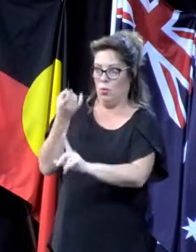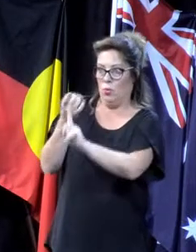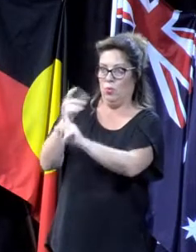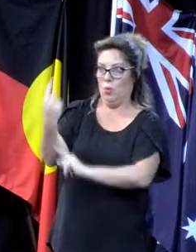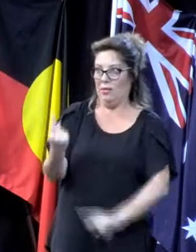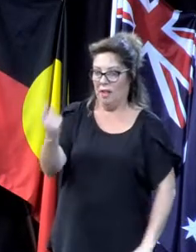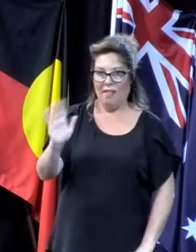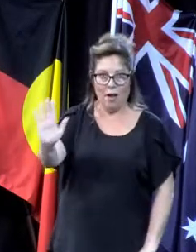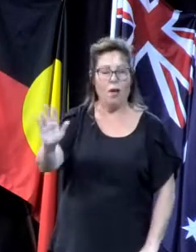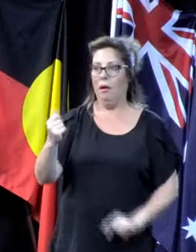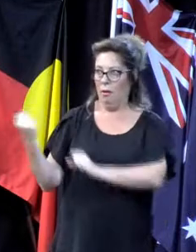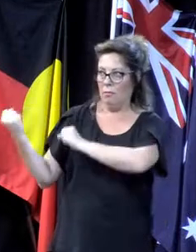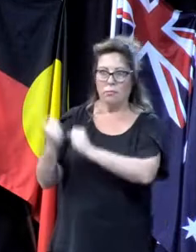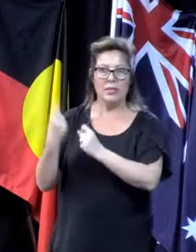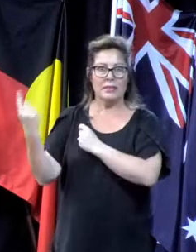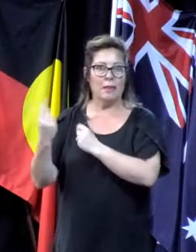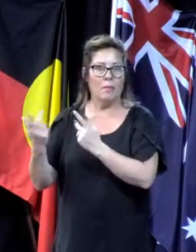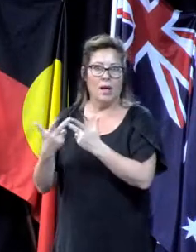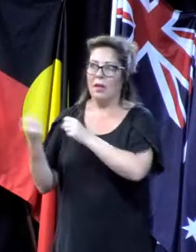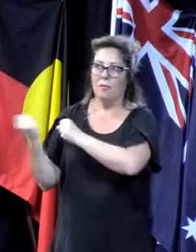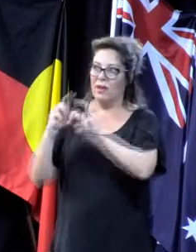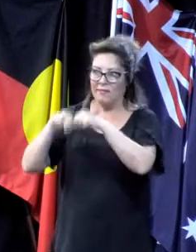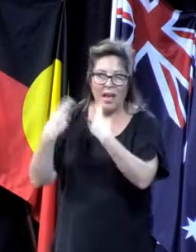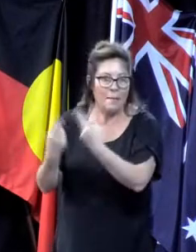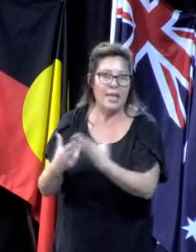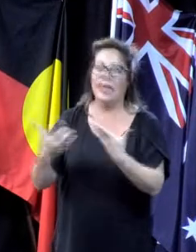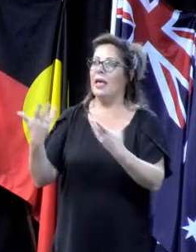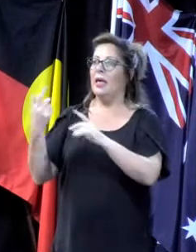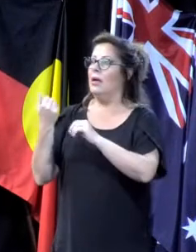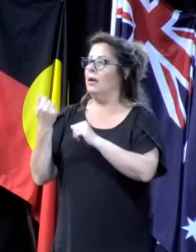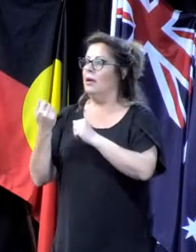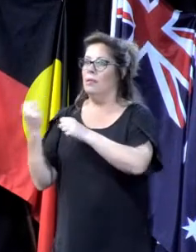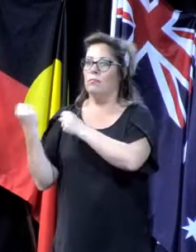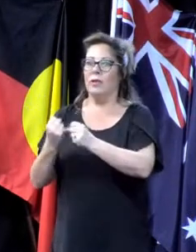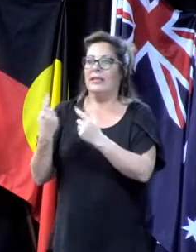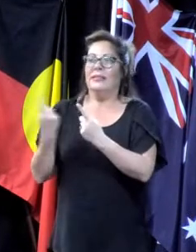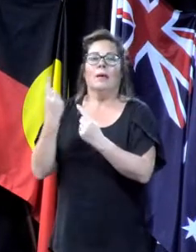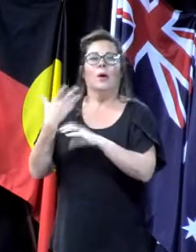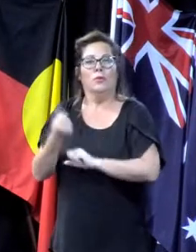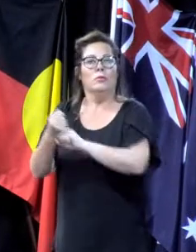Bring a advocate. Bring your family. Bring whoever you feel comfortable coming and speaking to us.